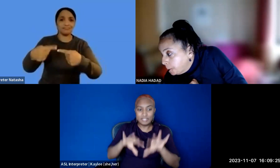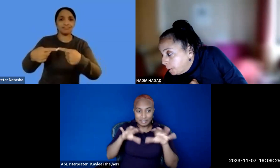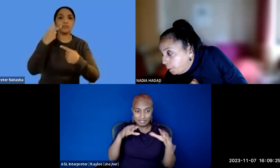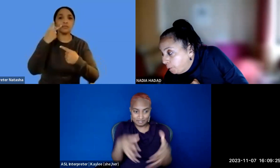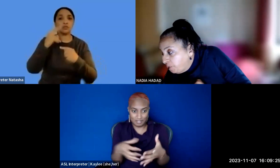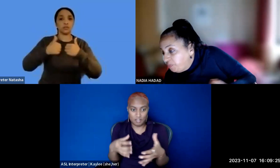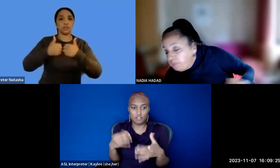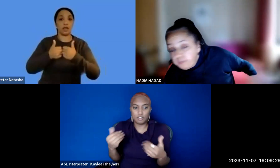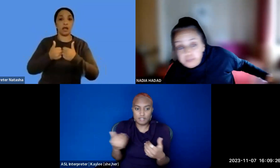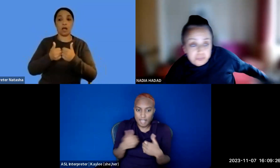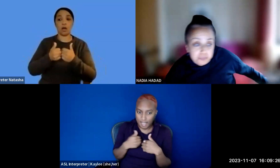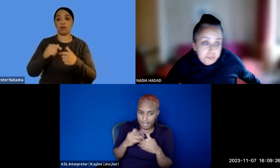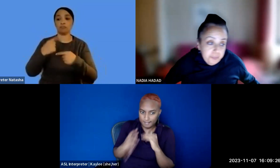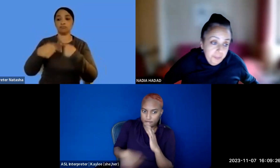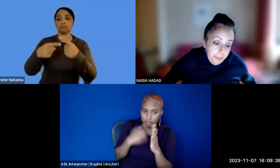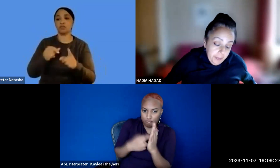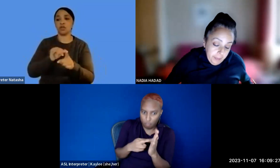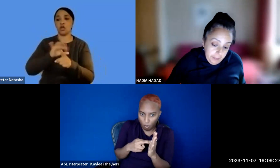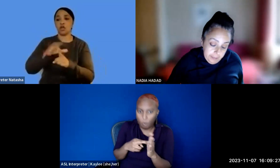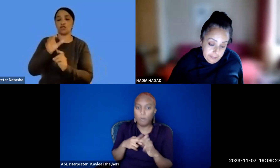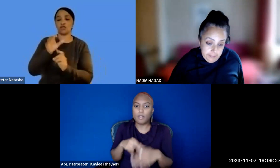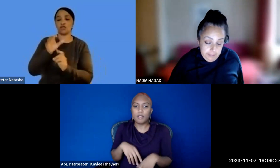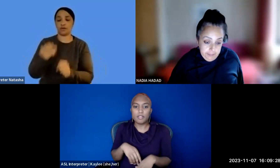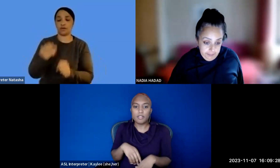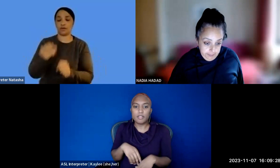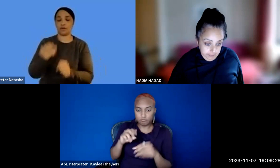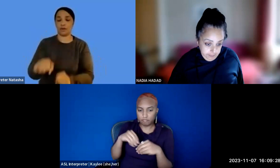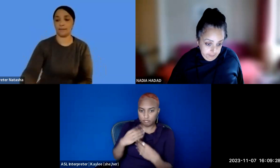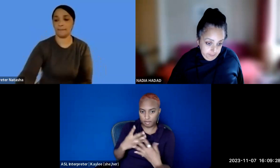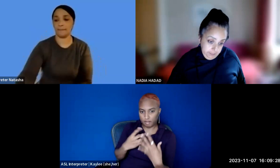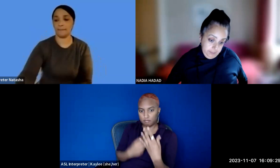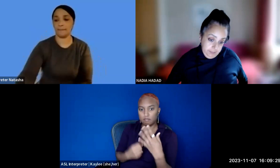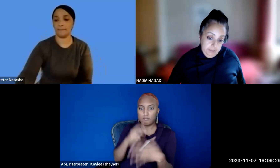The EU can be responsible for grant making and program management.